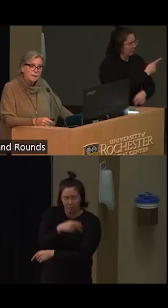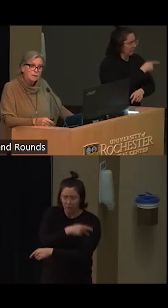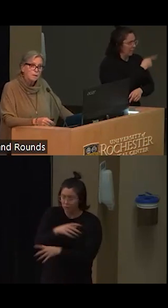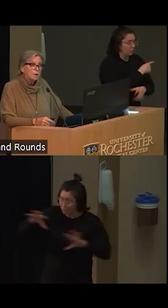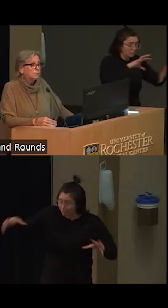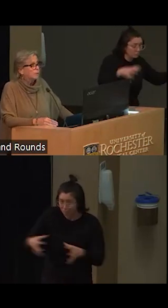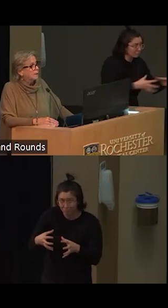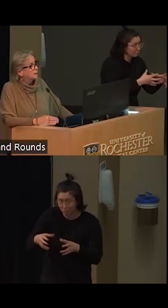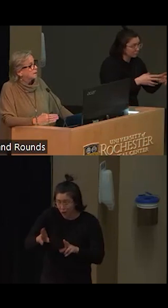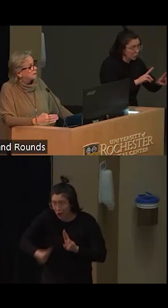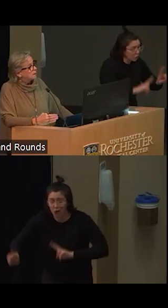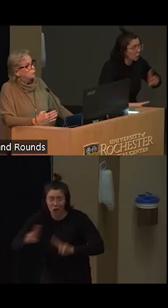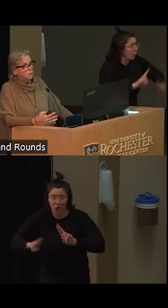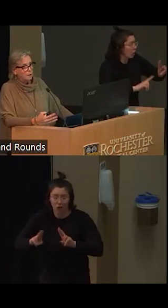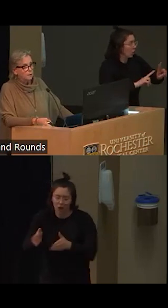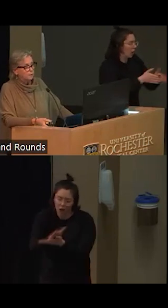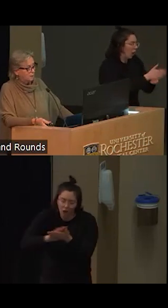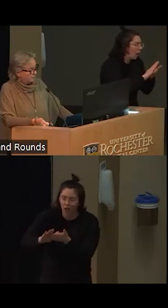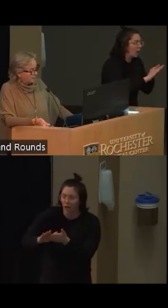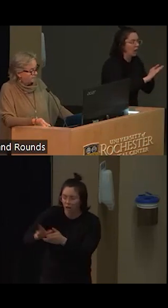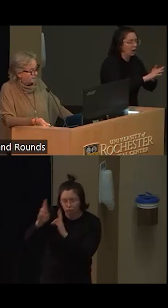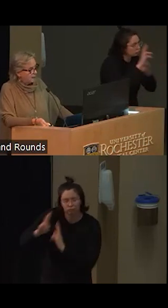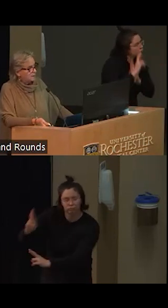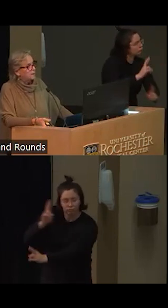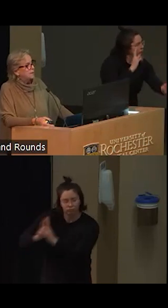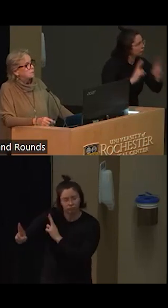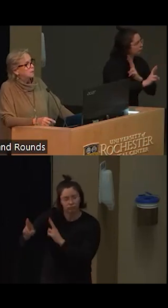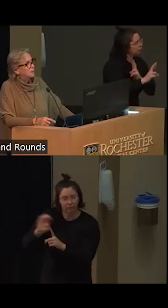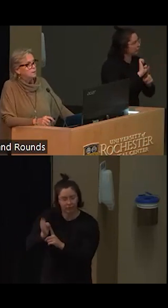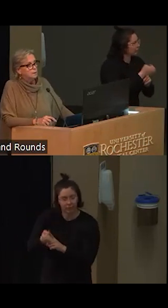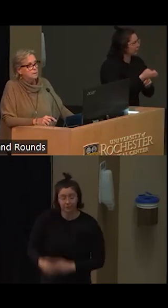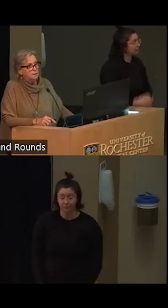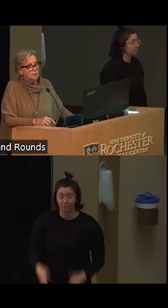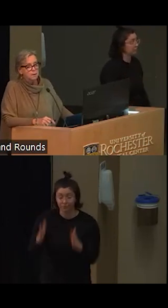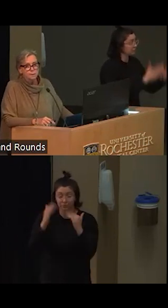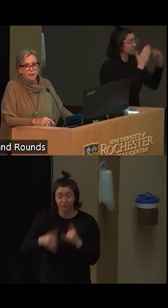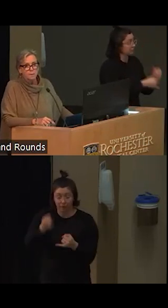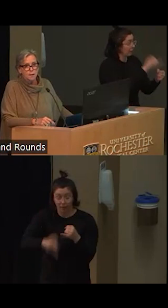together providing a clean respectful environment and the last one is consideration of outside